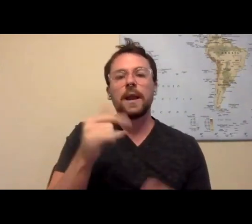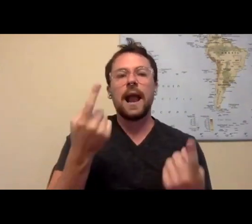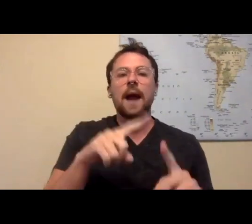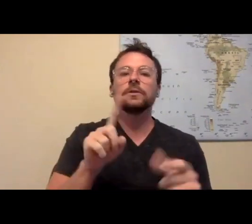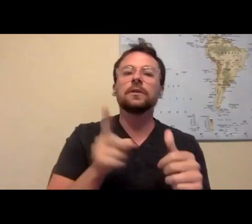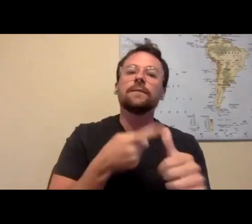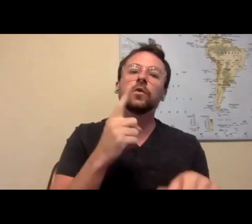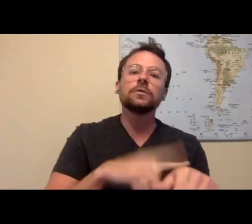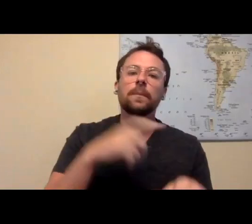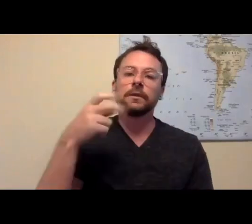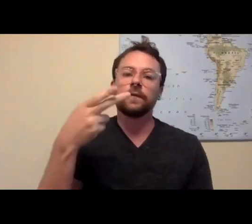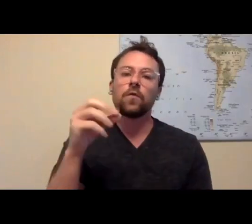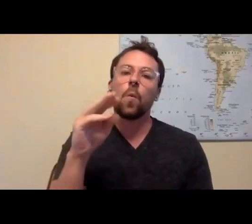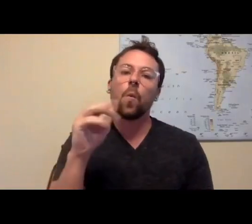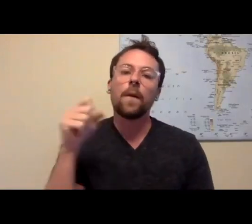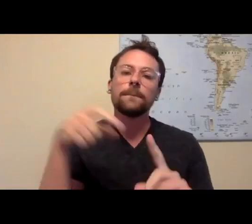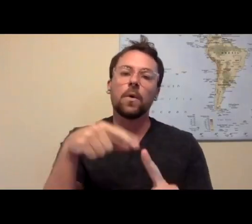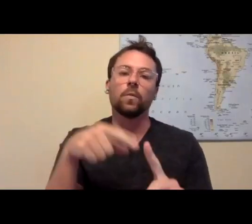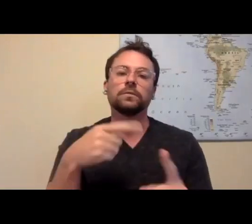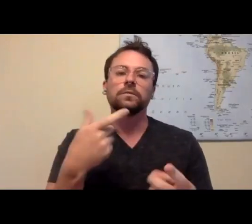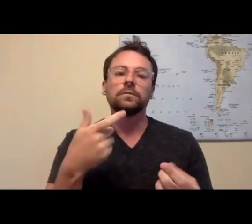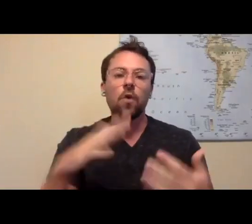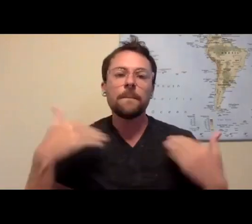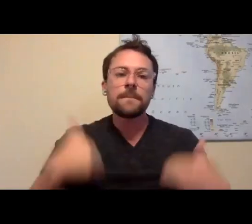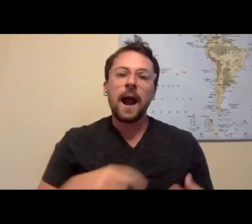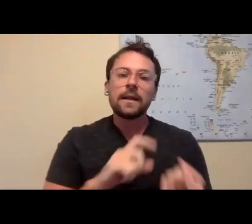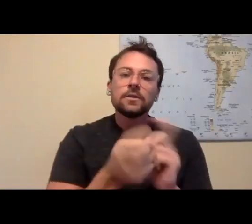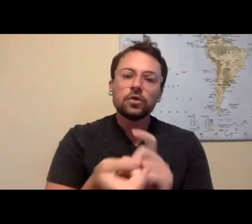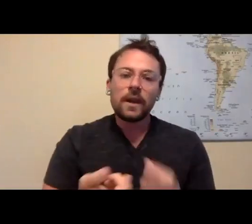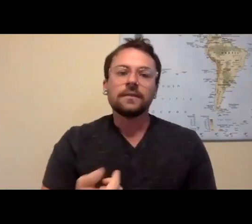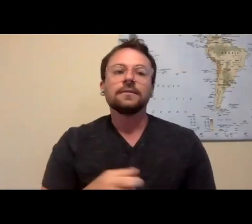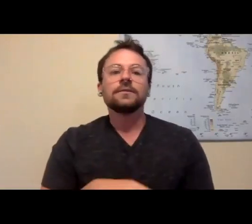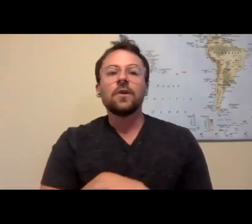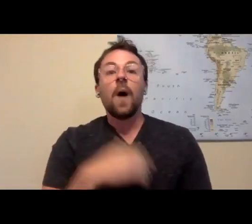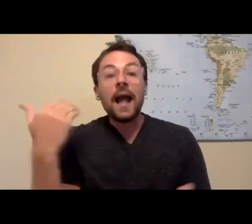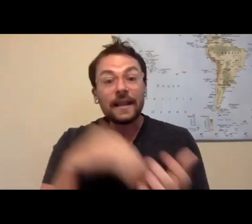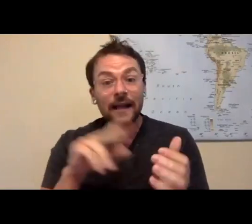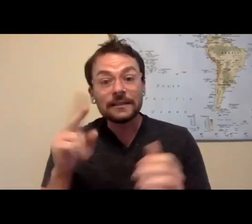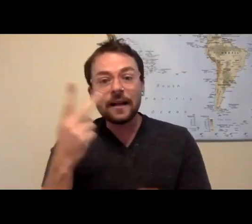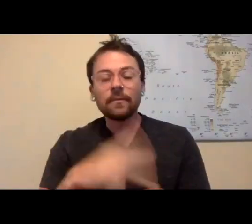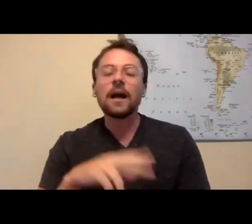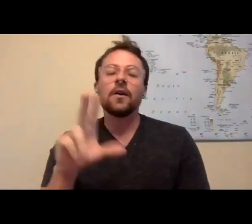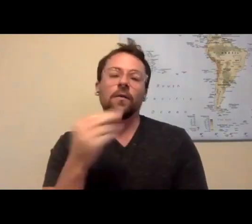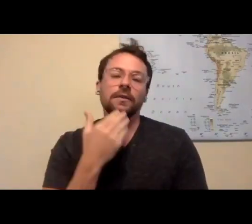As I mentioned, going on to an HRT regime is like going through puberty.